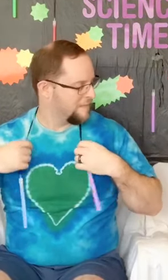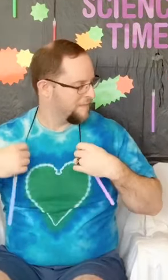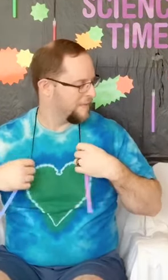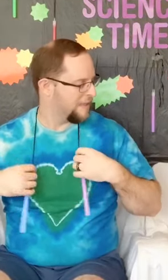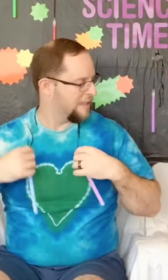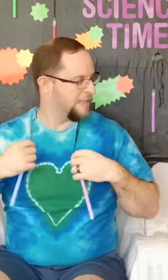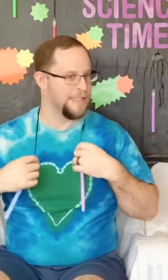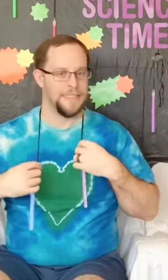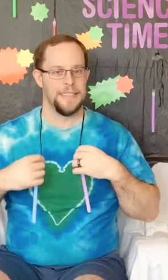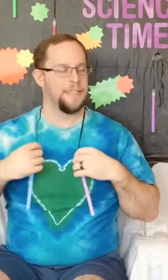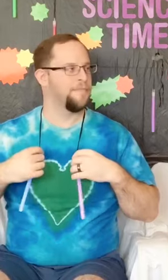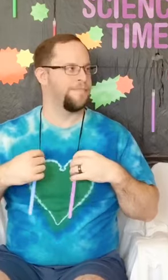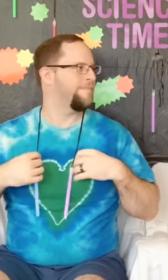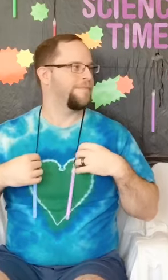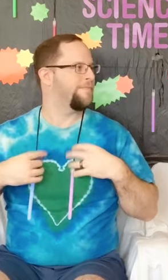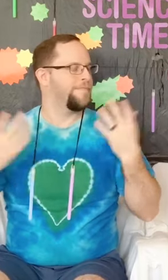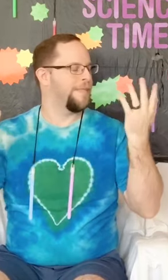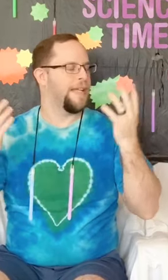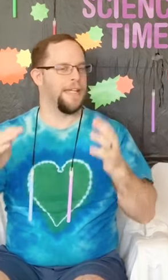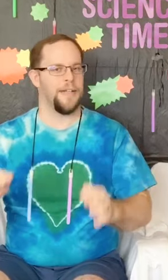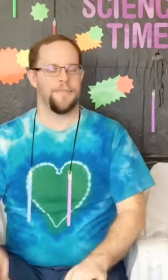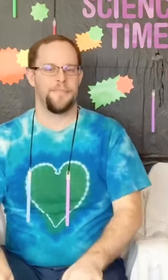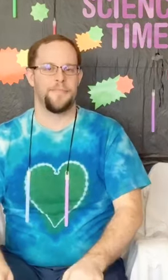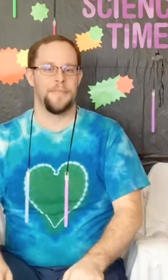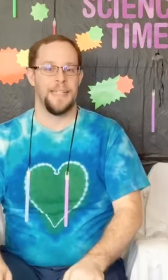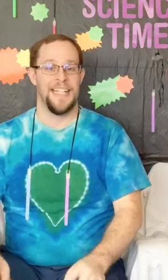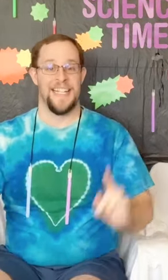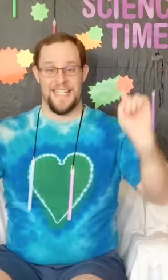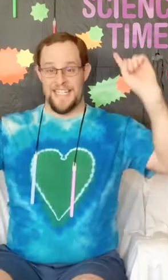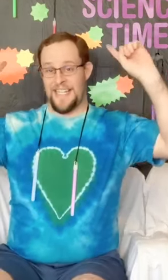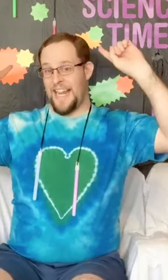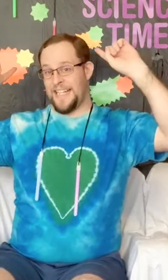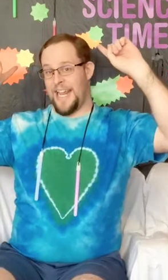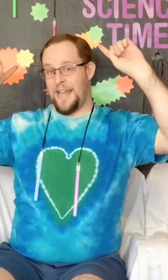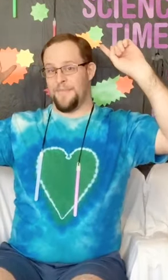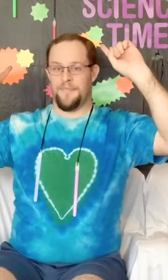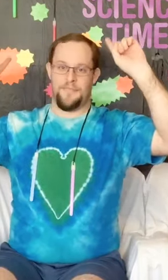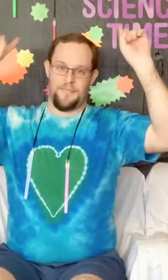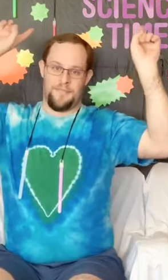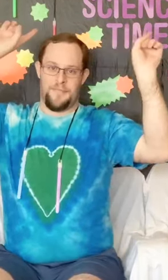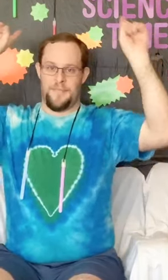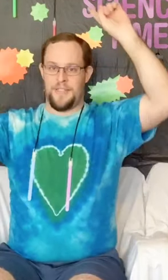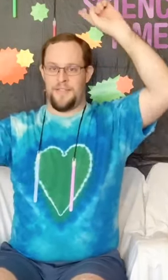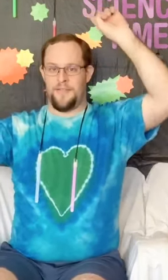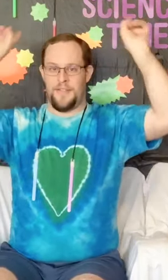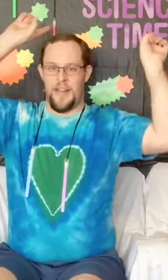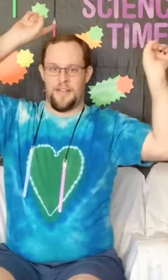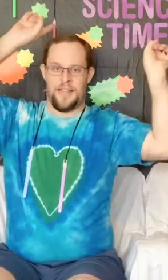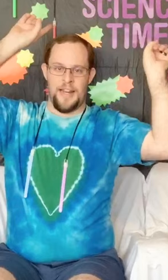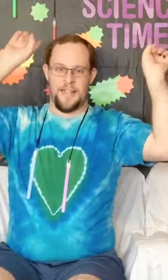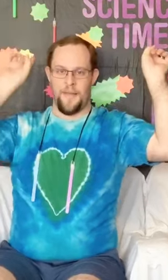She's not under "Baba." What am I talking about? AARON: I don't know. Send! No, wait. I'm going to say something about this. Science Time, there we go. Science.